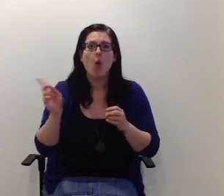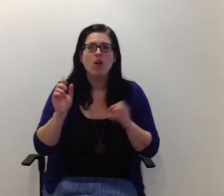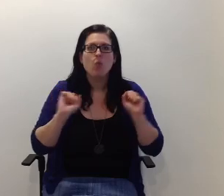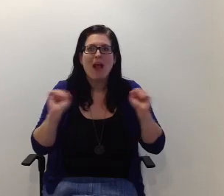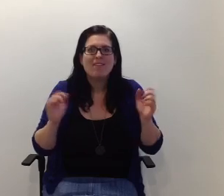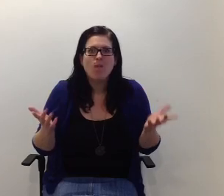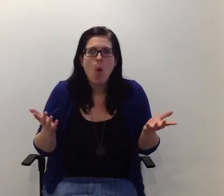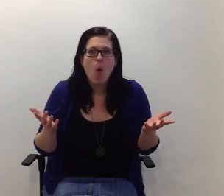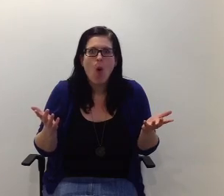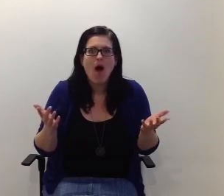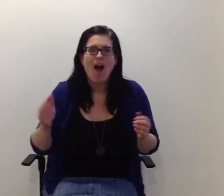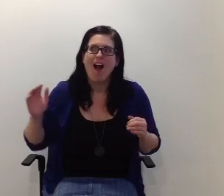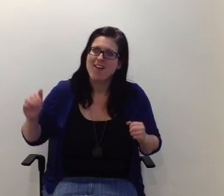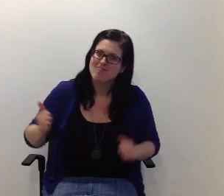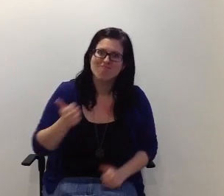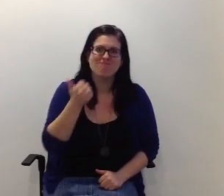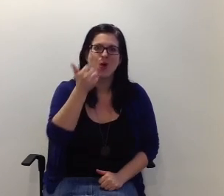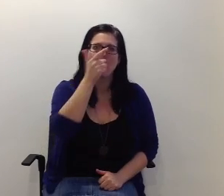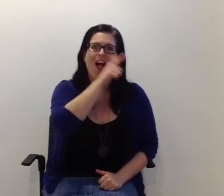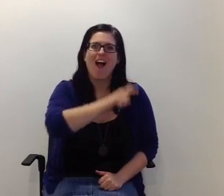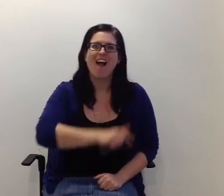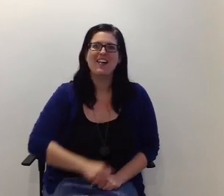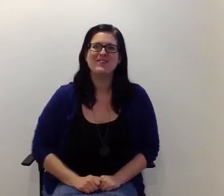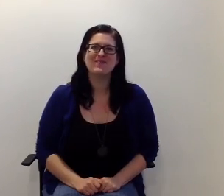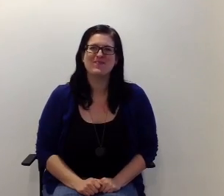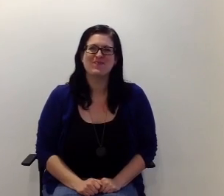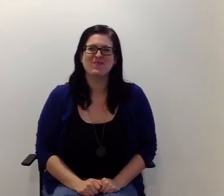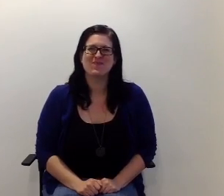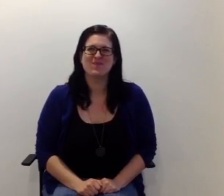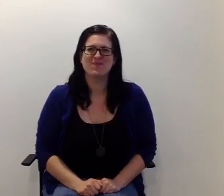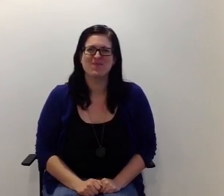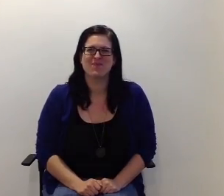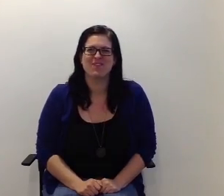What are you waiting for? Enter now, and good luck!